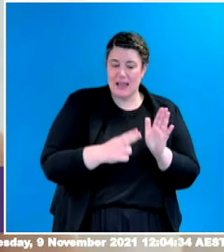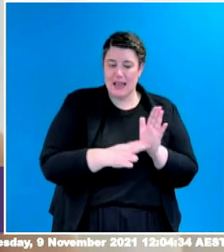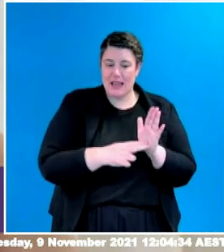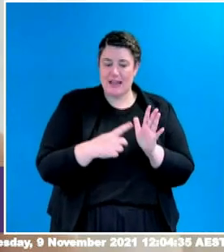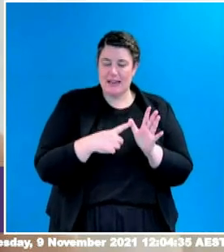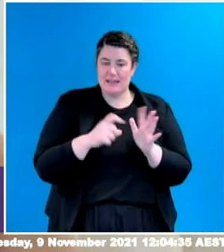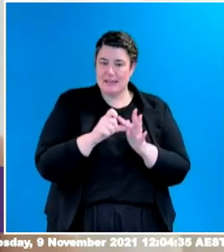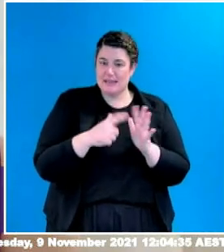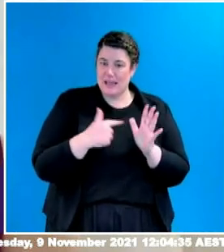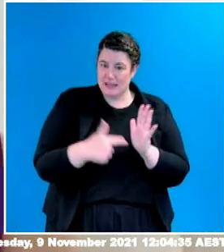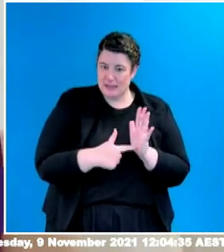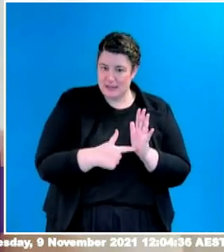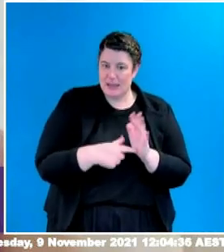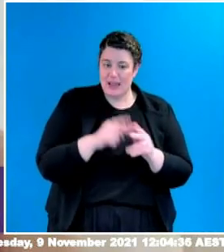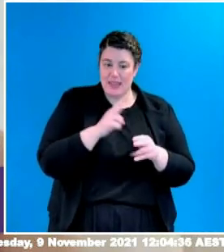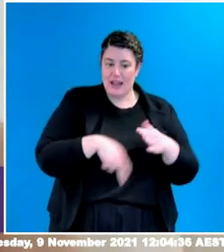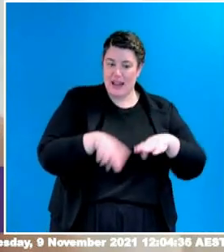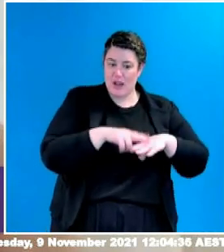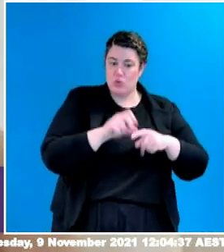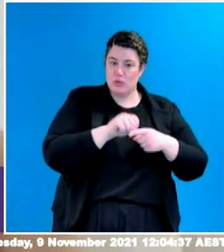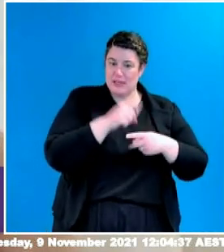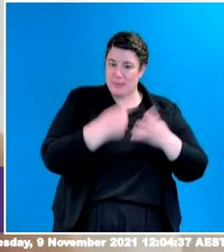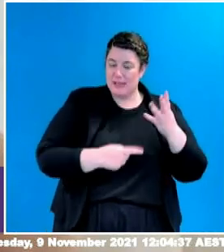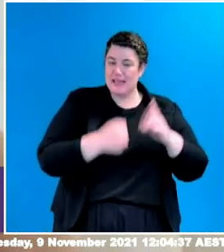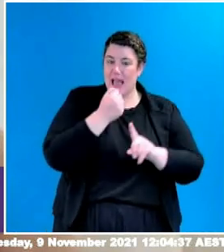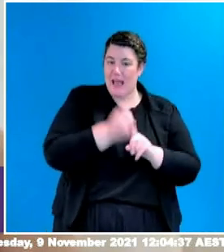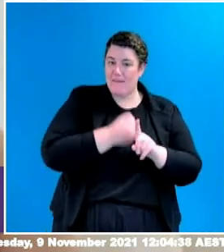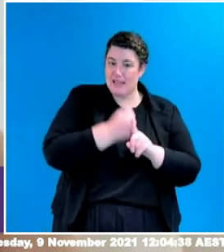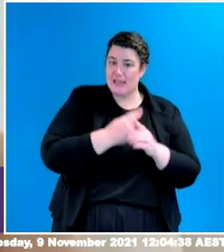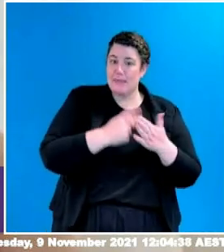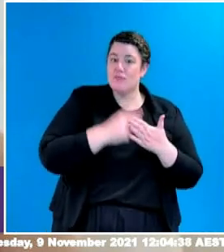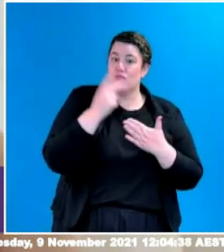organisation, National Disability Advocacy Program funded by the Federal